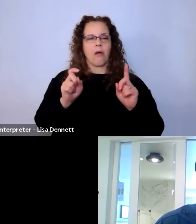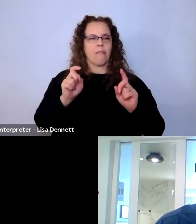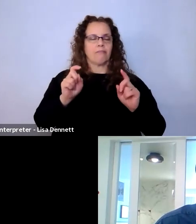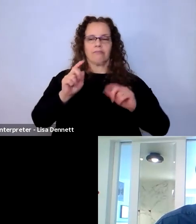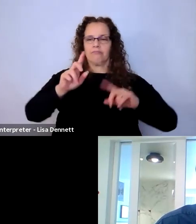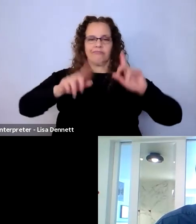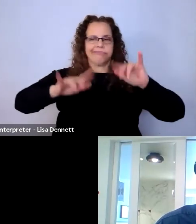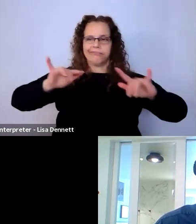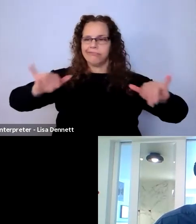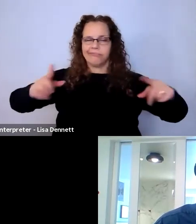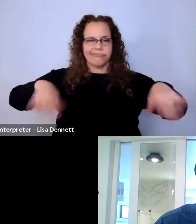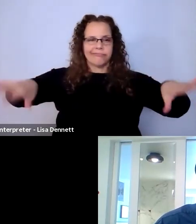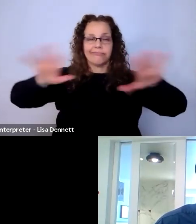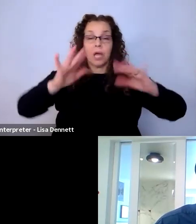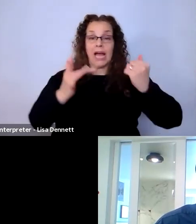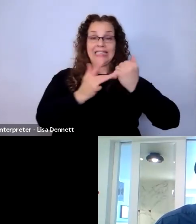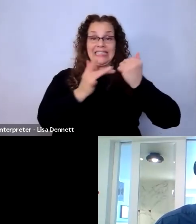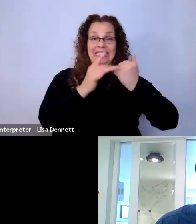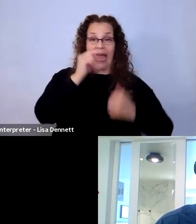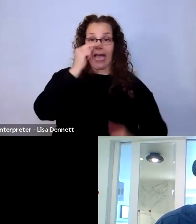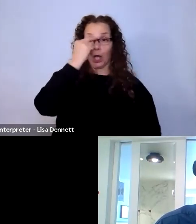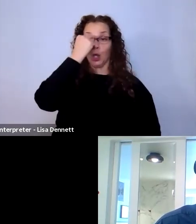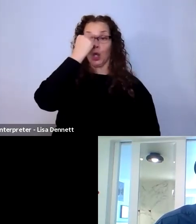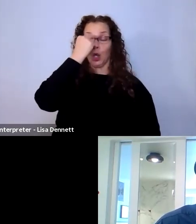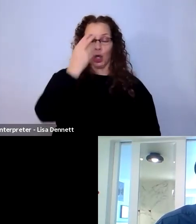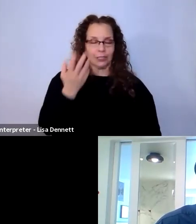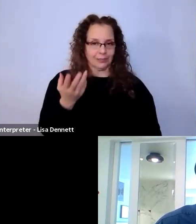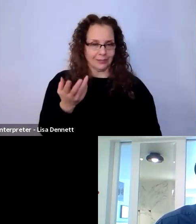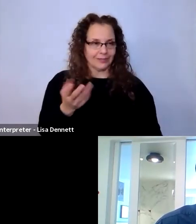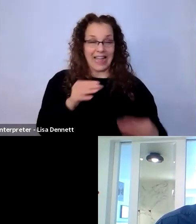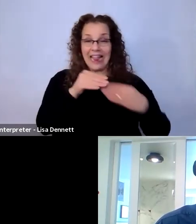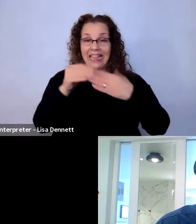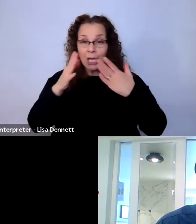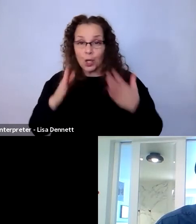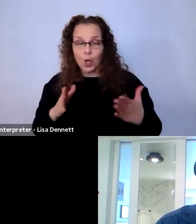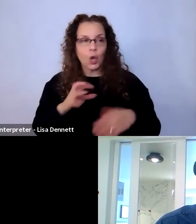whether the leaders in intact, or whether they're your your everyday